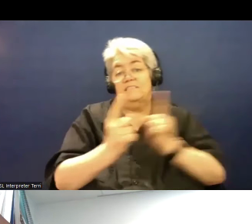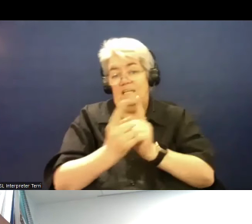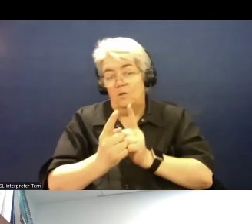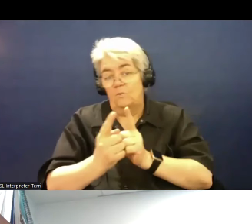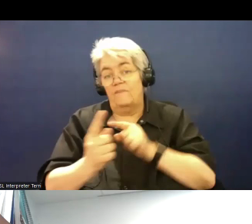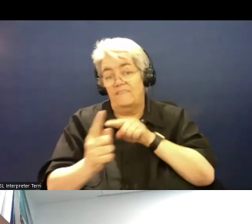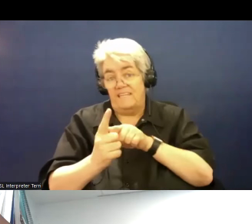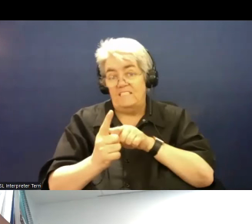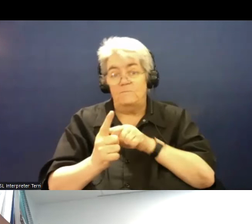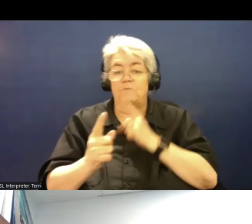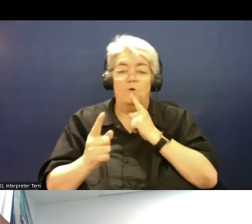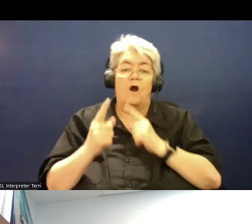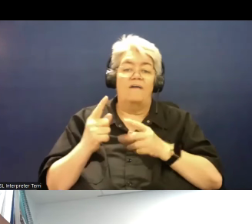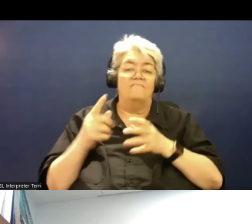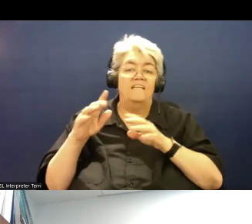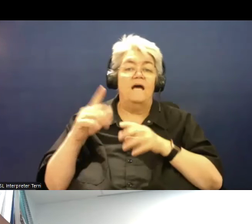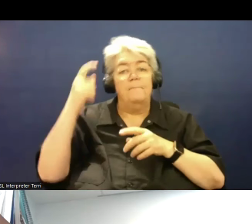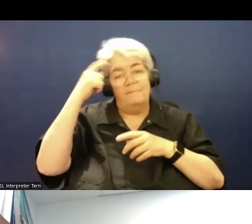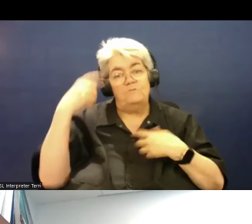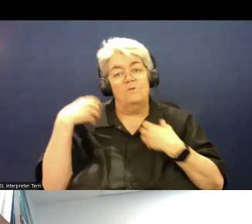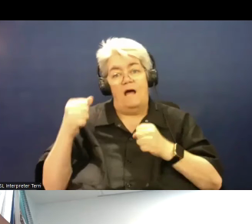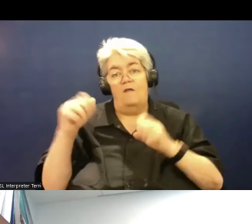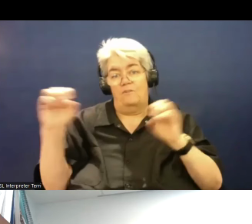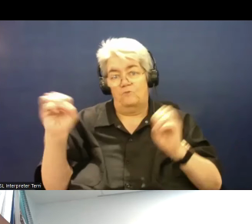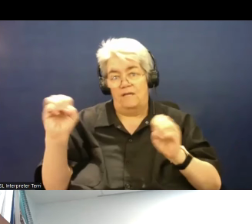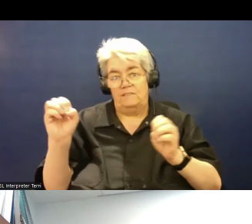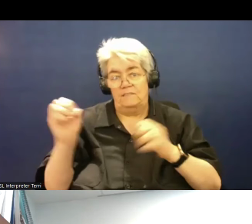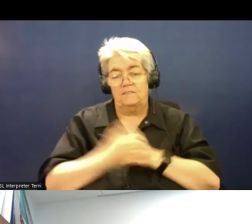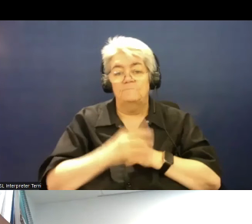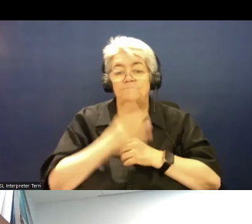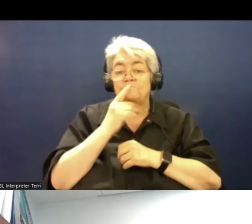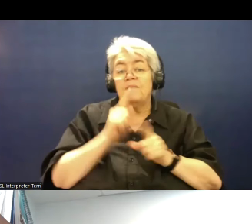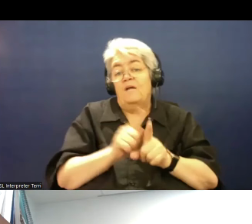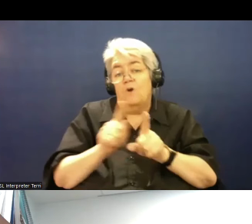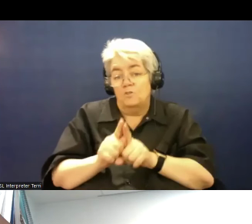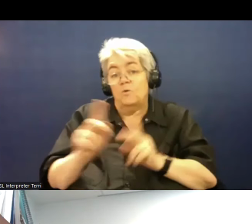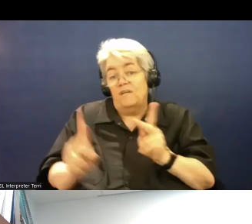EXPERIENCING A CRISIS AND THOSE THAT HAVE DISABILITIES.